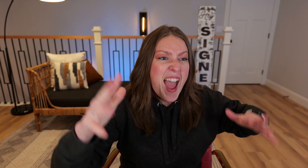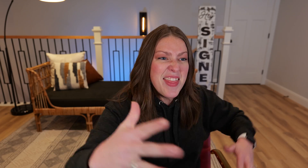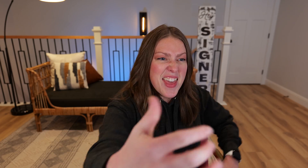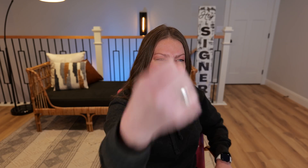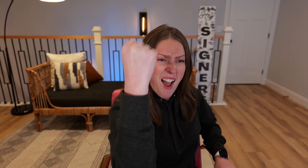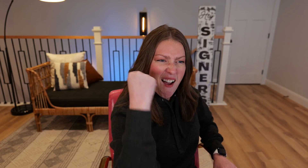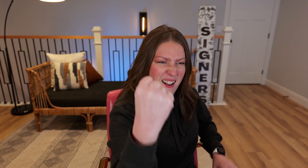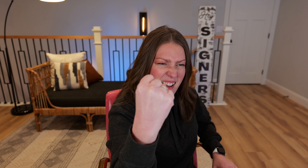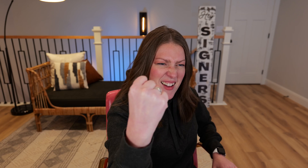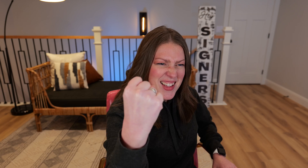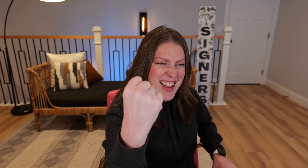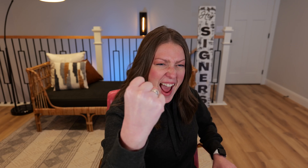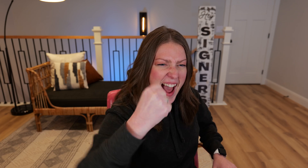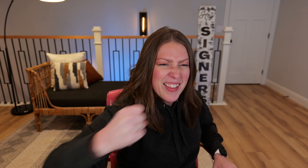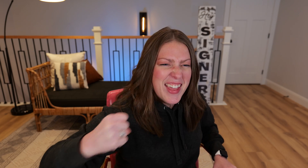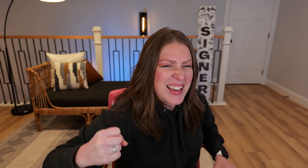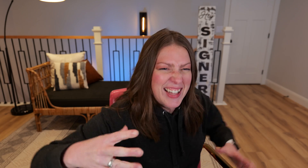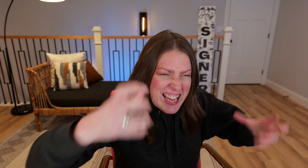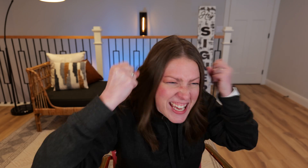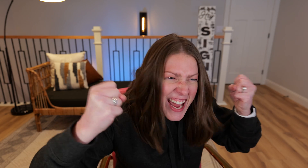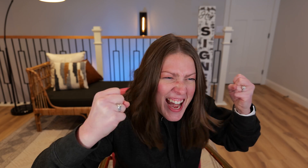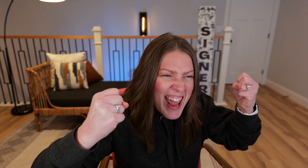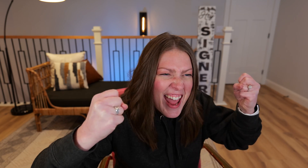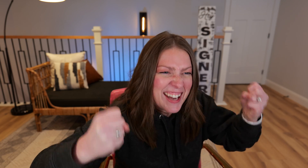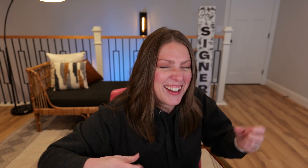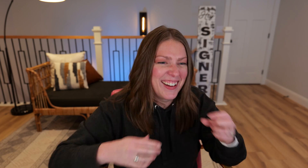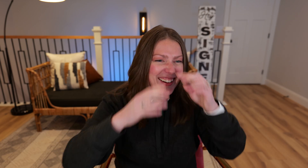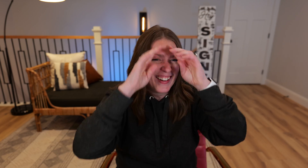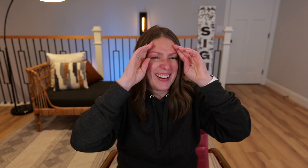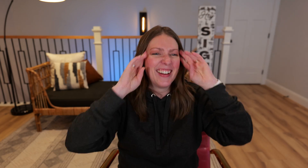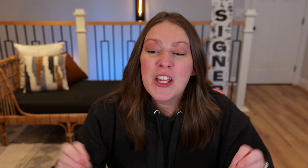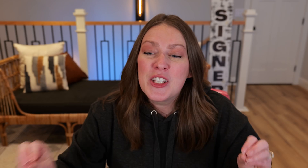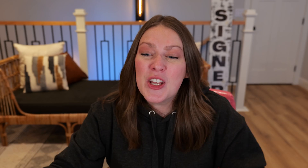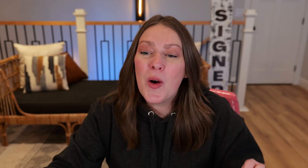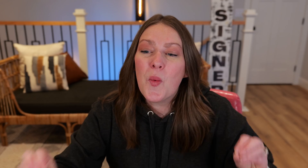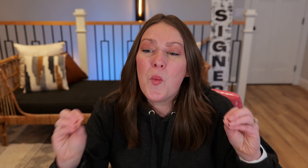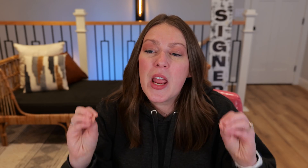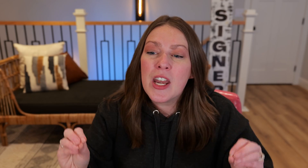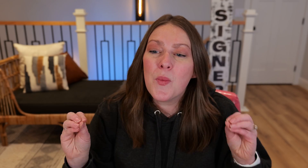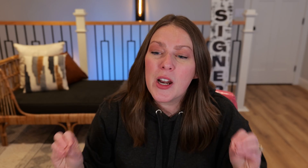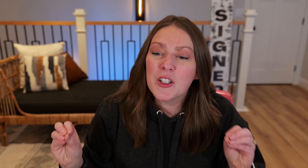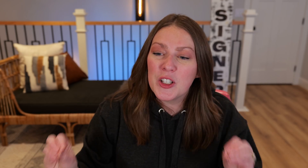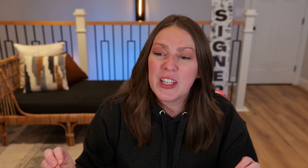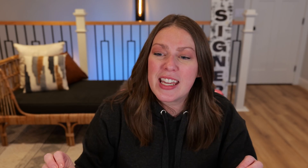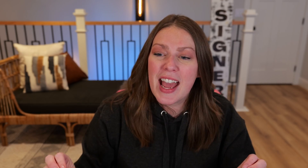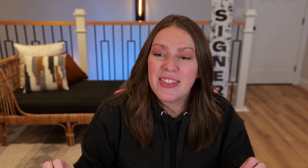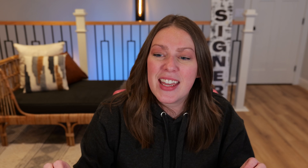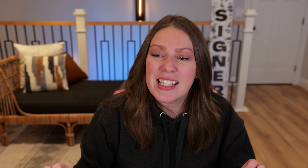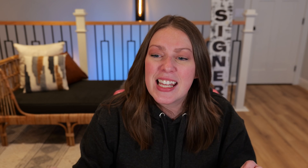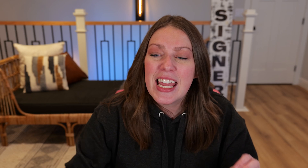And then the Yeah at the end like GET IT. So when we're looking at this,